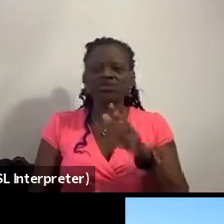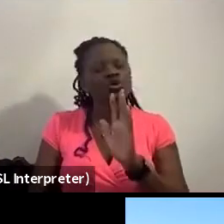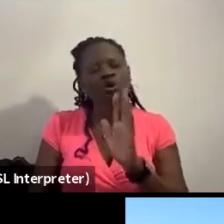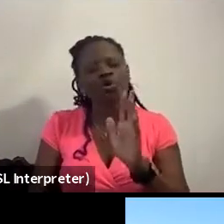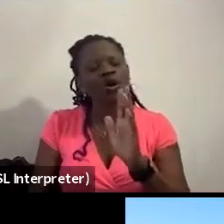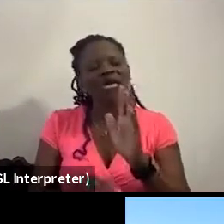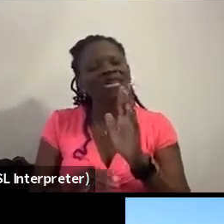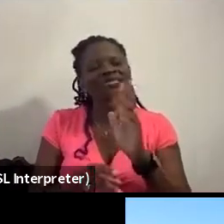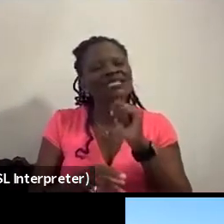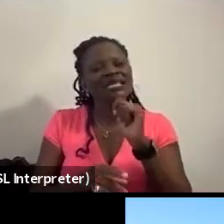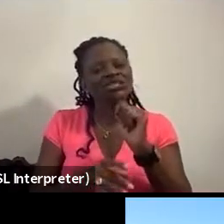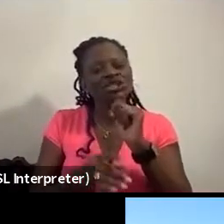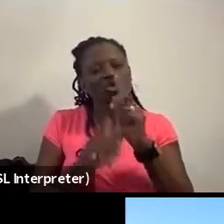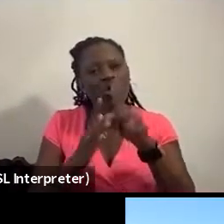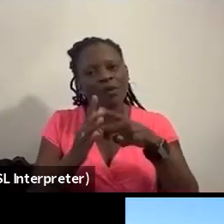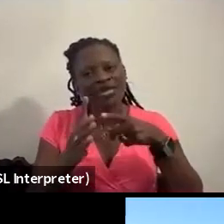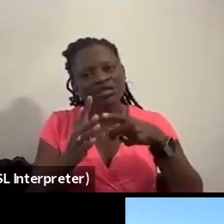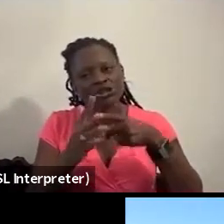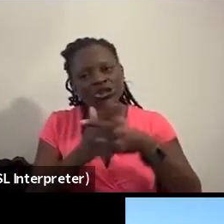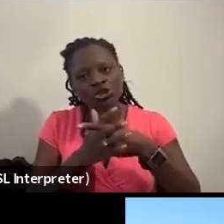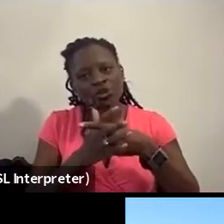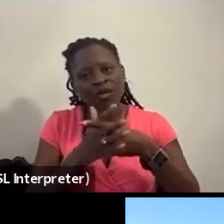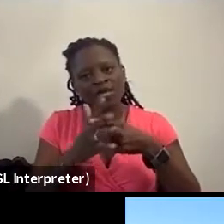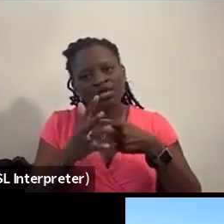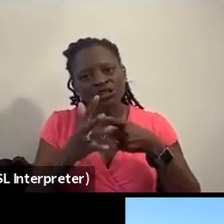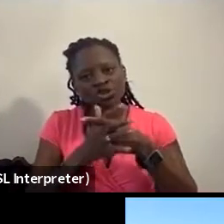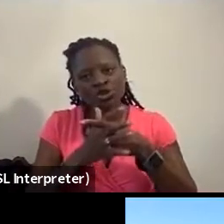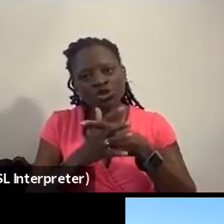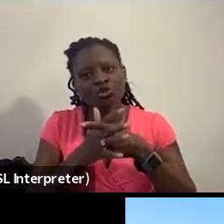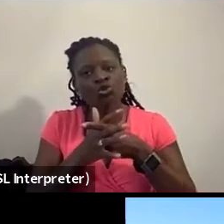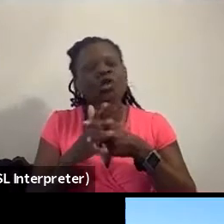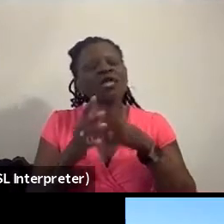And so you don't end up actually affecting DNA at all.